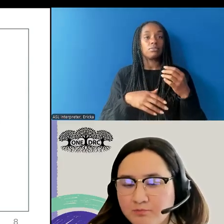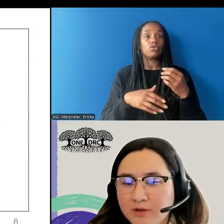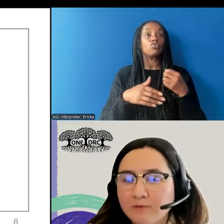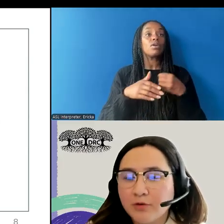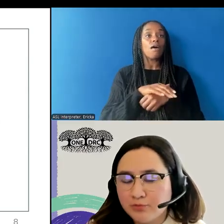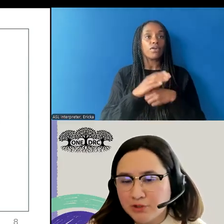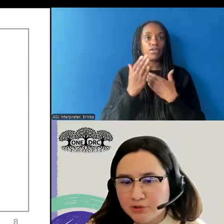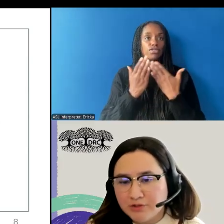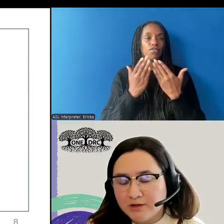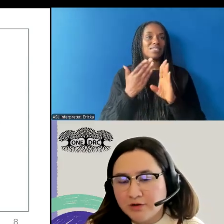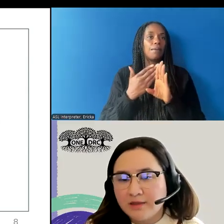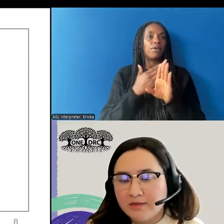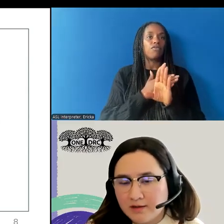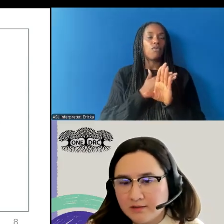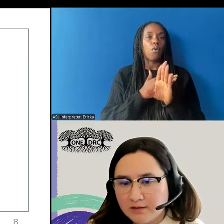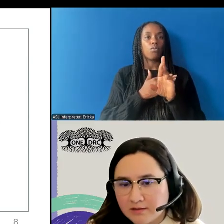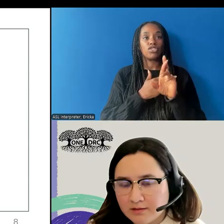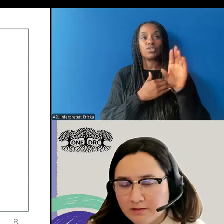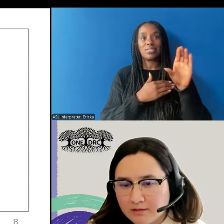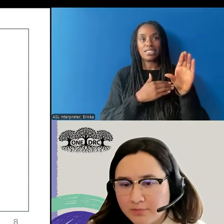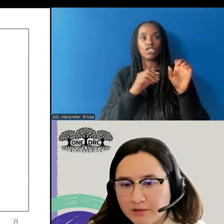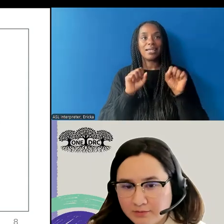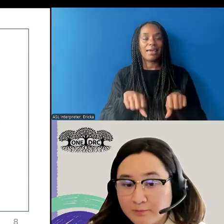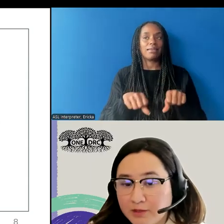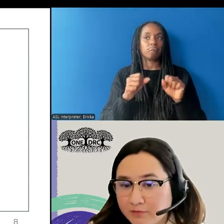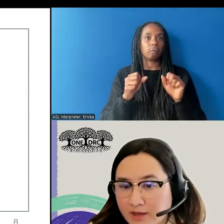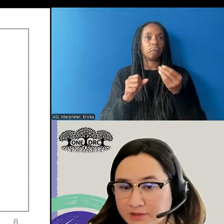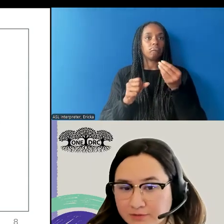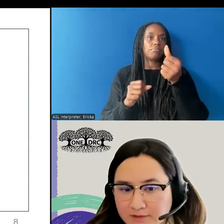before the regional center can then pay the pay for that service.